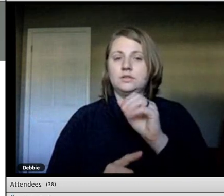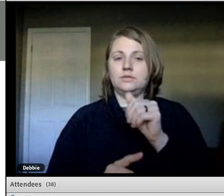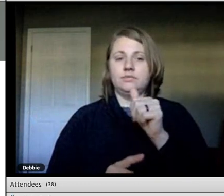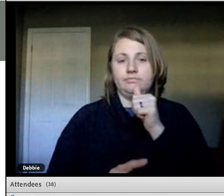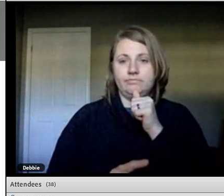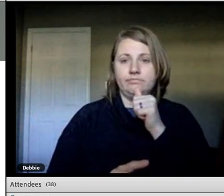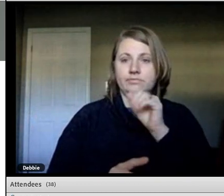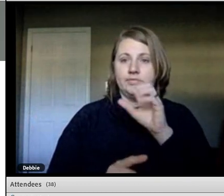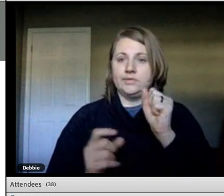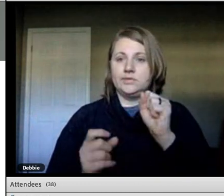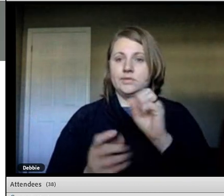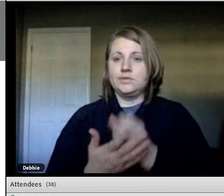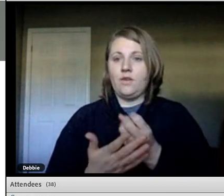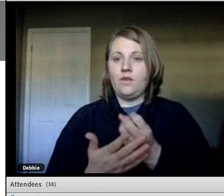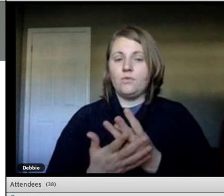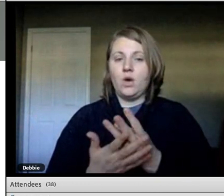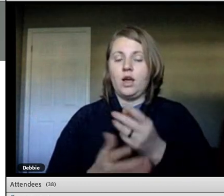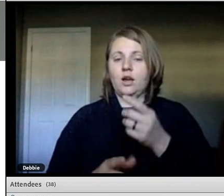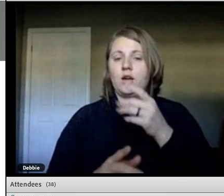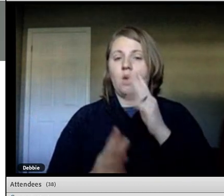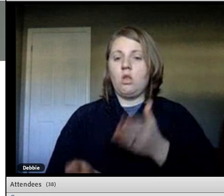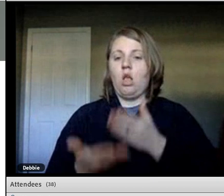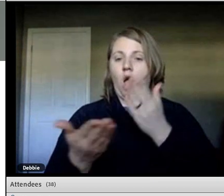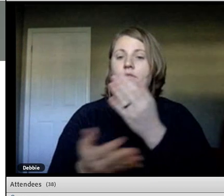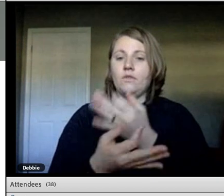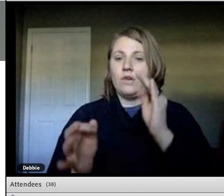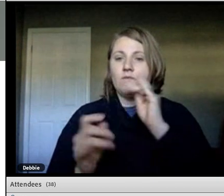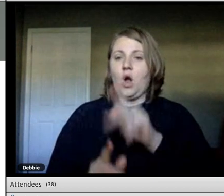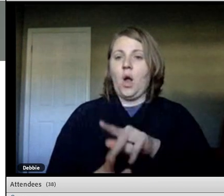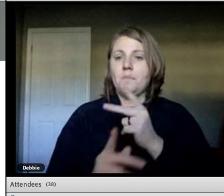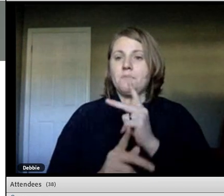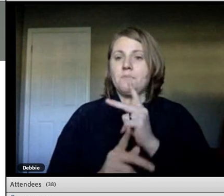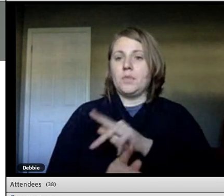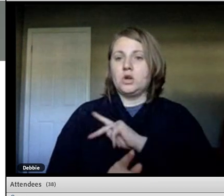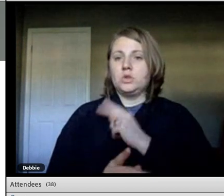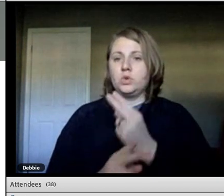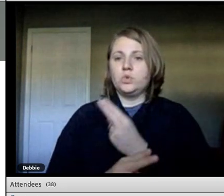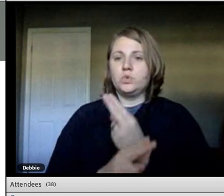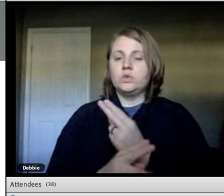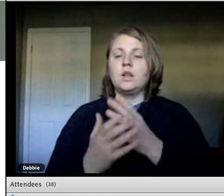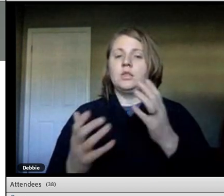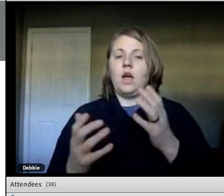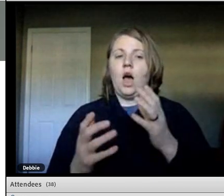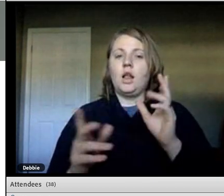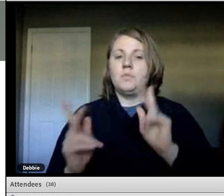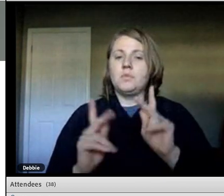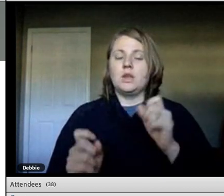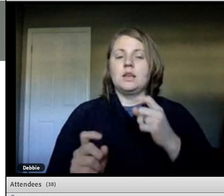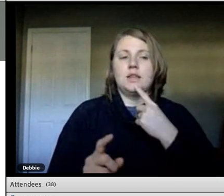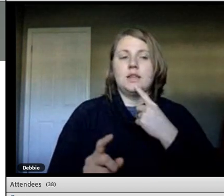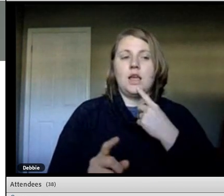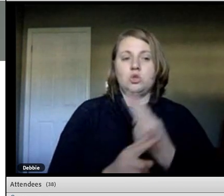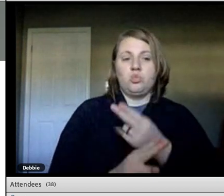and they offer it free for personal use, so a lot of software will say, "You can use it for your personal well-being and your personal use,